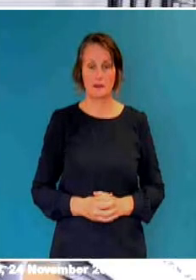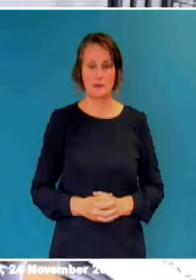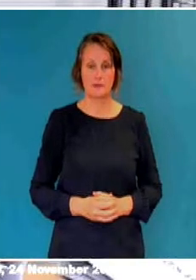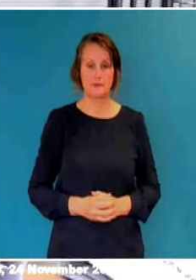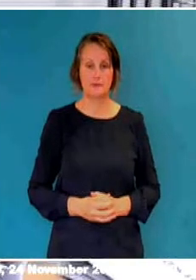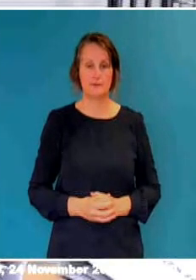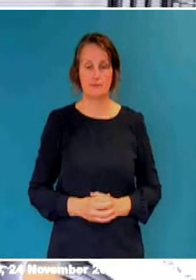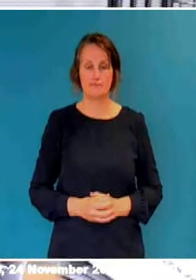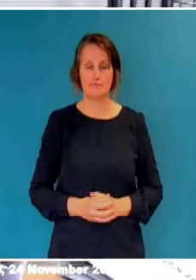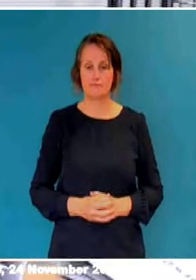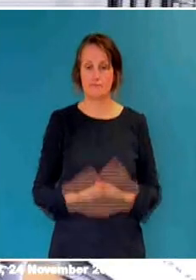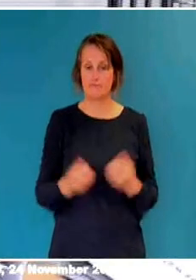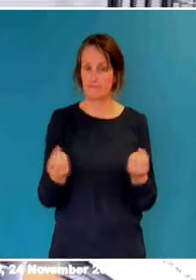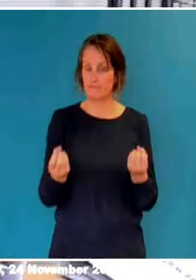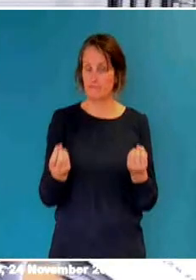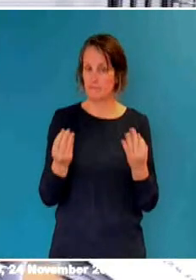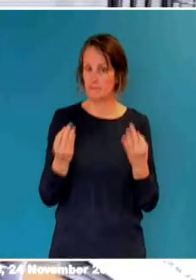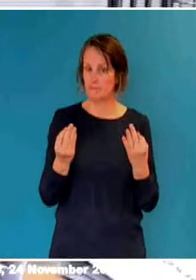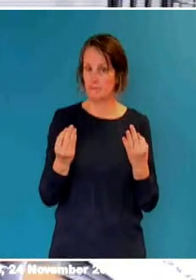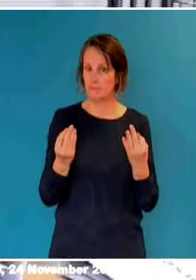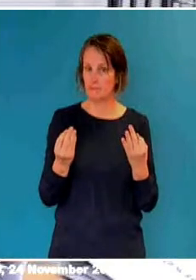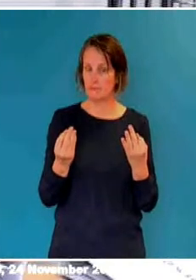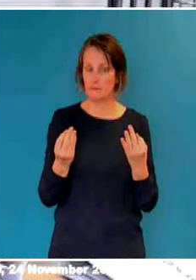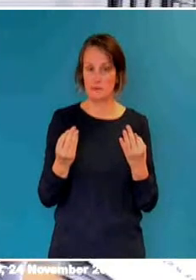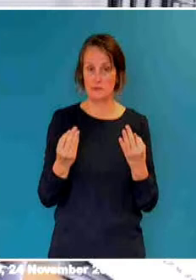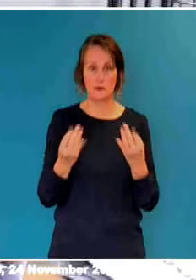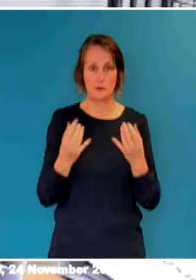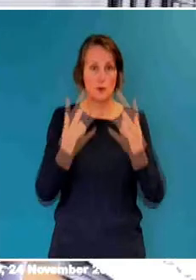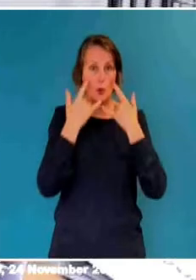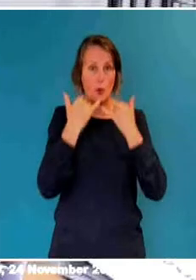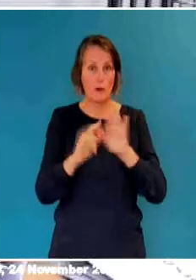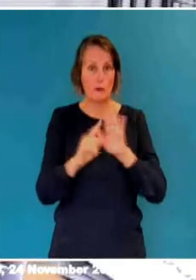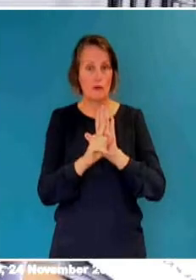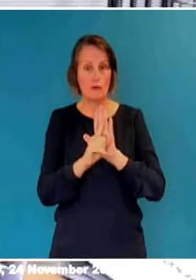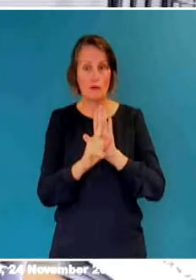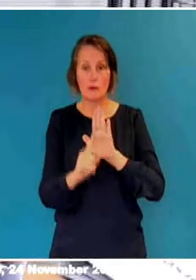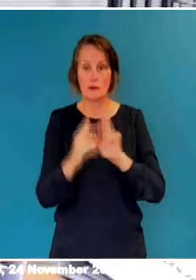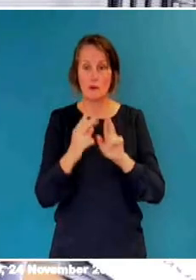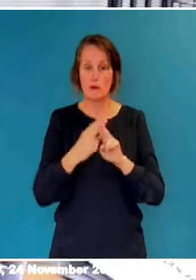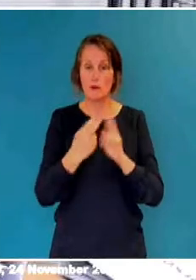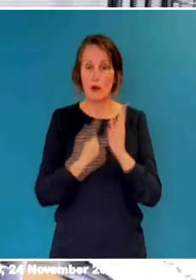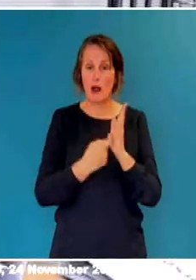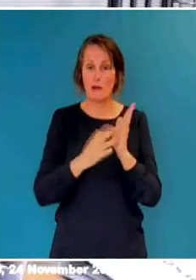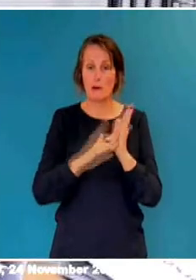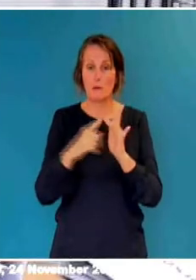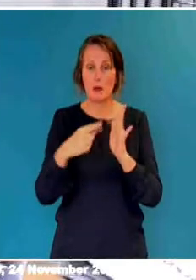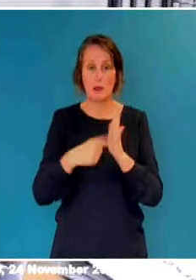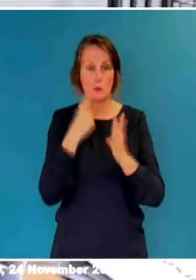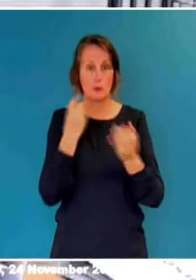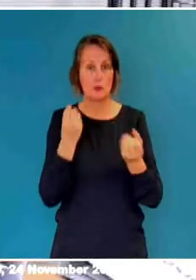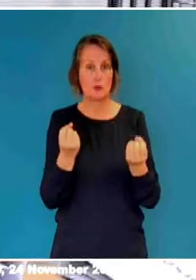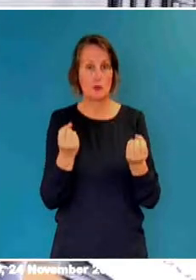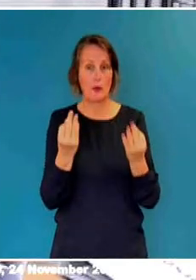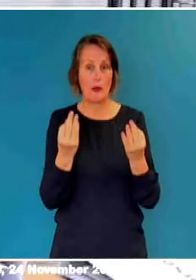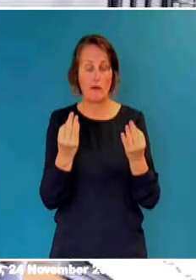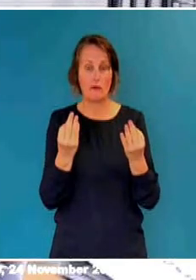We don't seem to have anybody, any legal representative for RMIT appearing on the